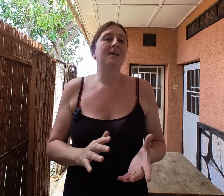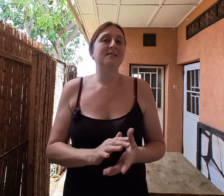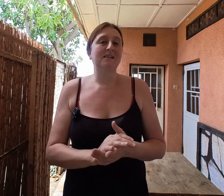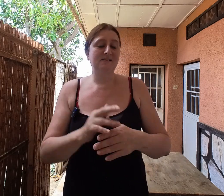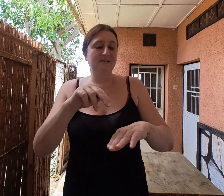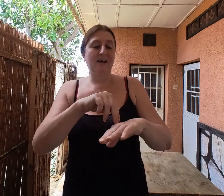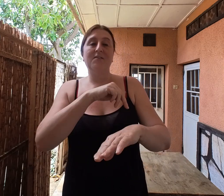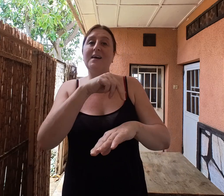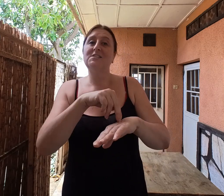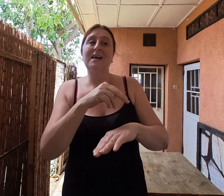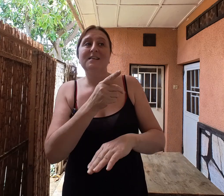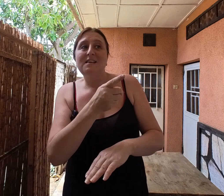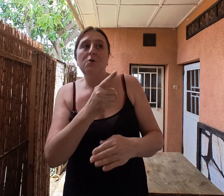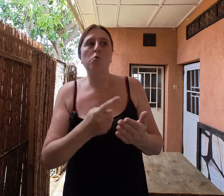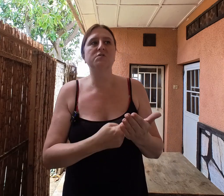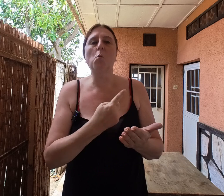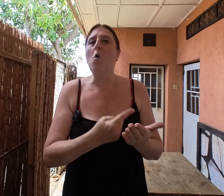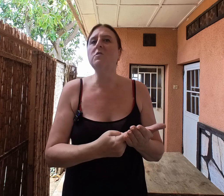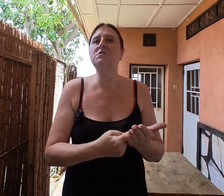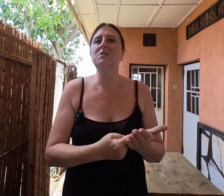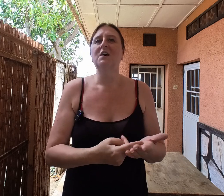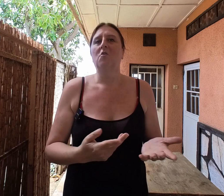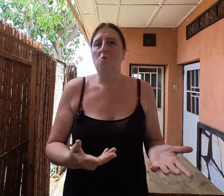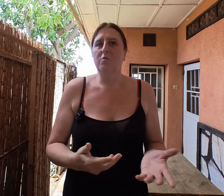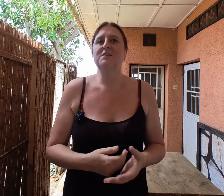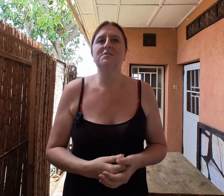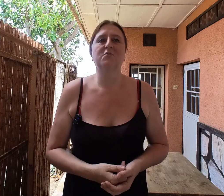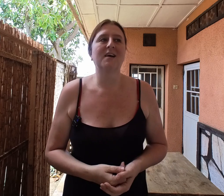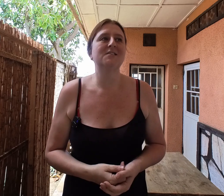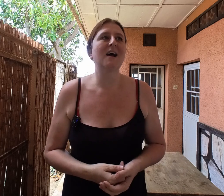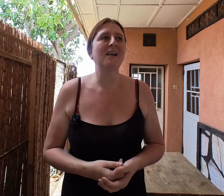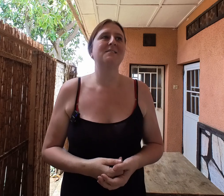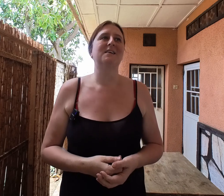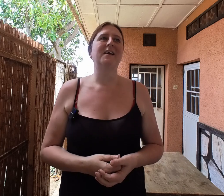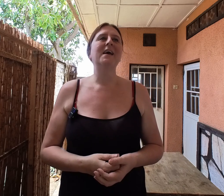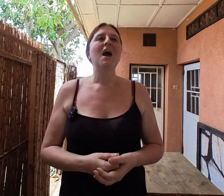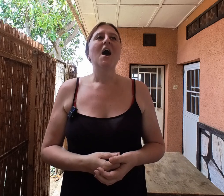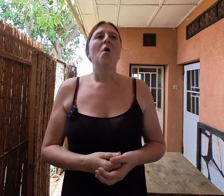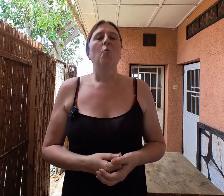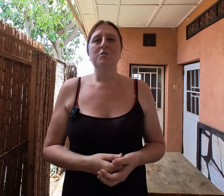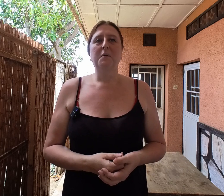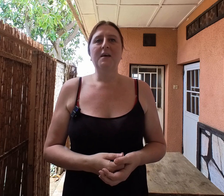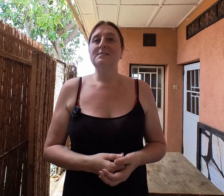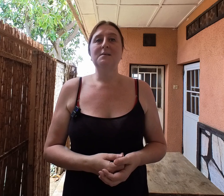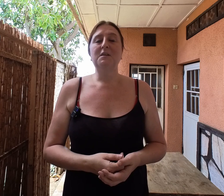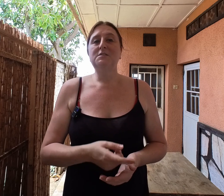really condensing down, 'nationality yours what?' or 'what is your nationality?' would be simply